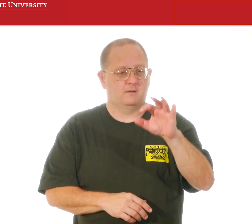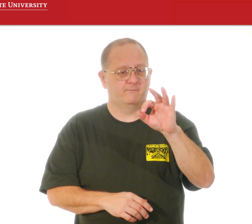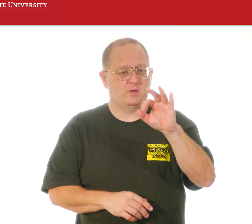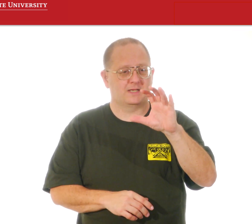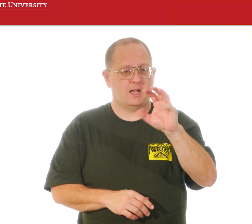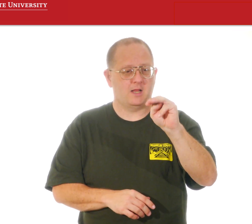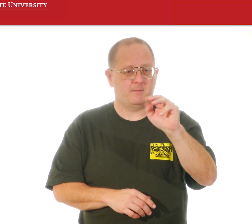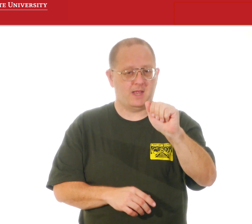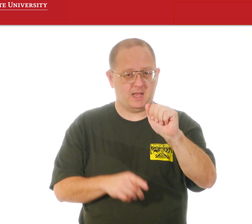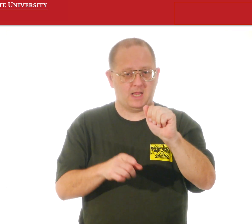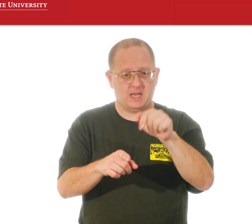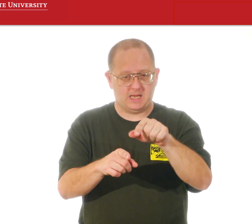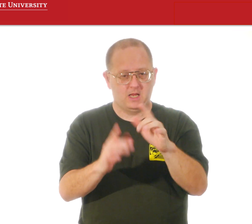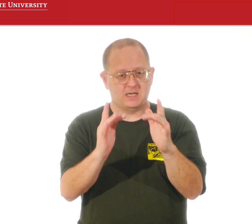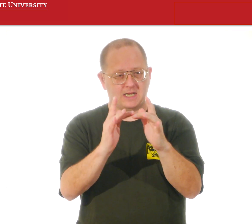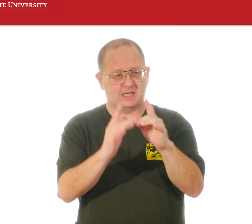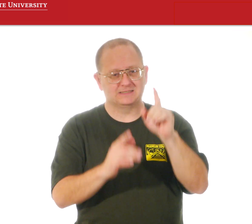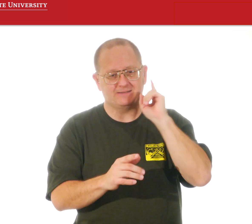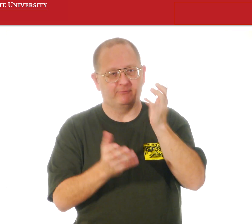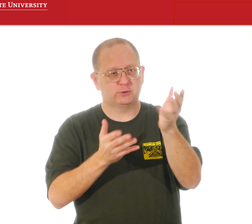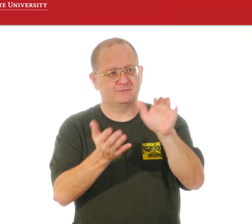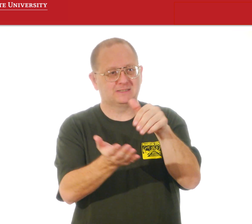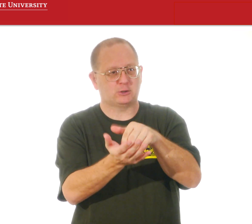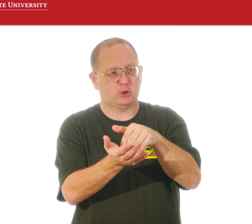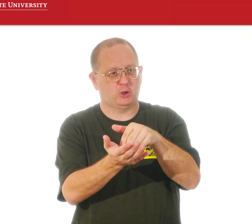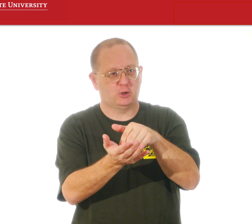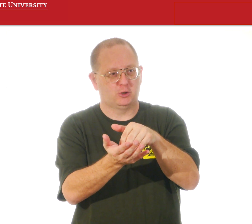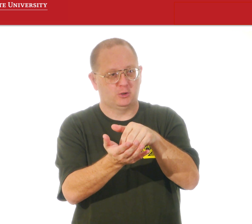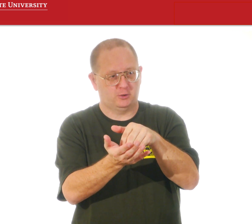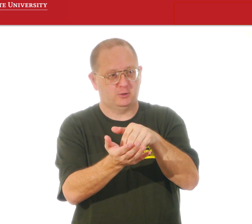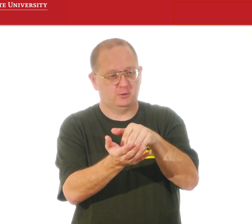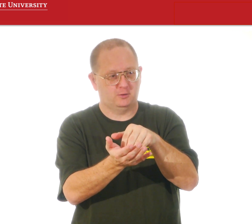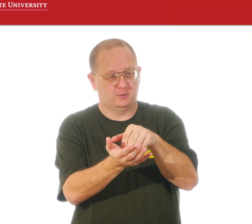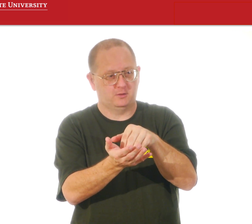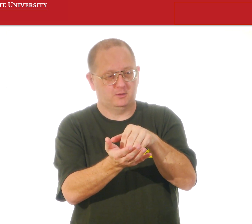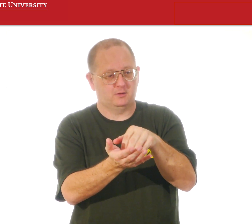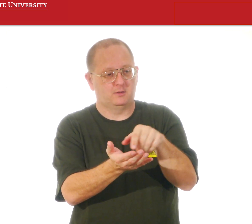Franklin County EMA contacted Deaf Services Center.